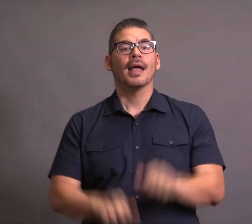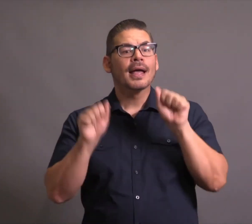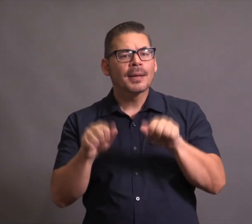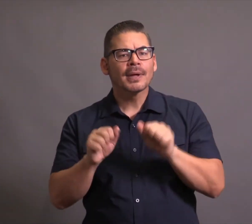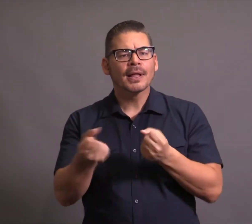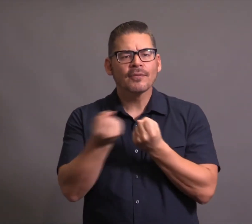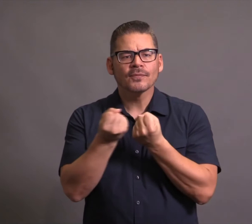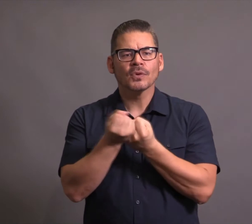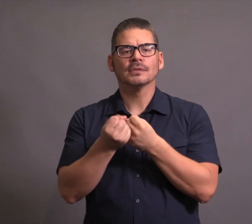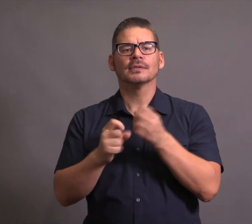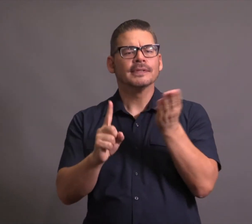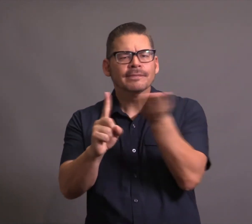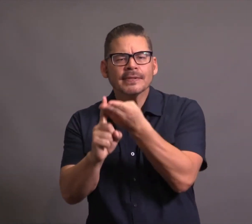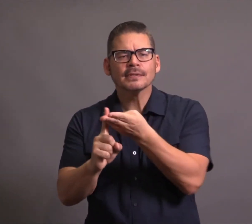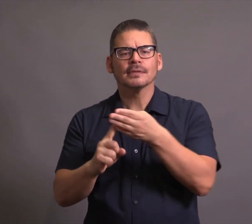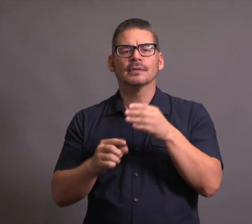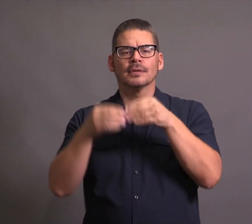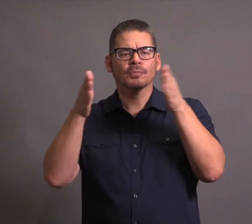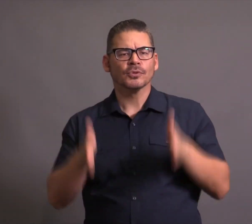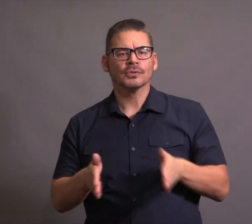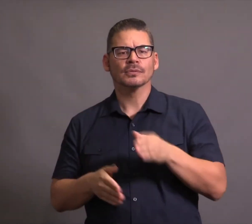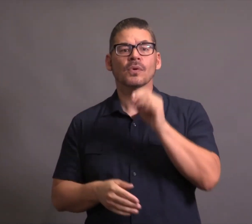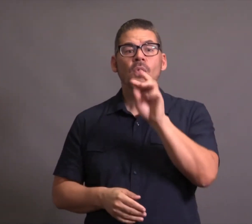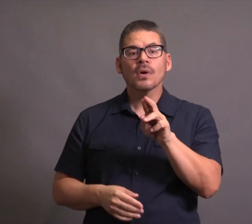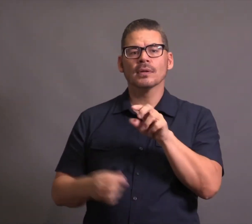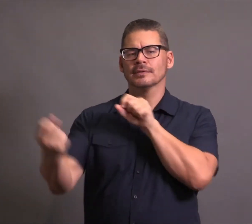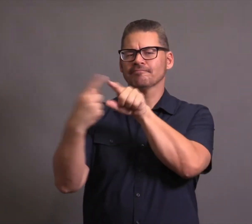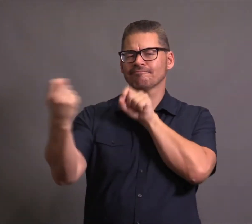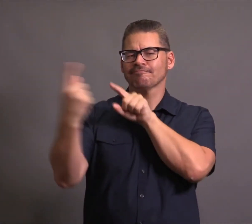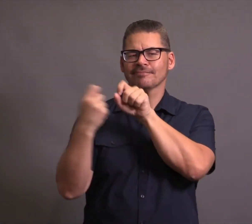Ability to advocate clearly and persuasively in person and by correspondence.